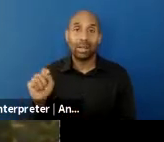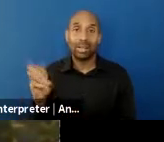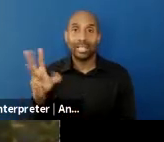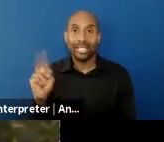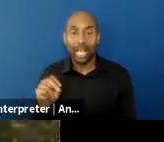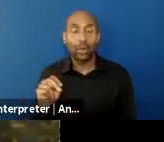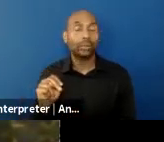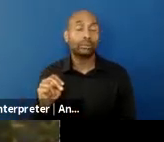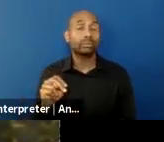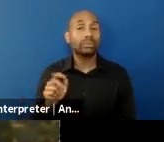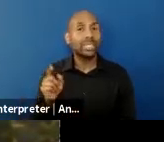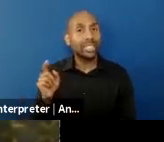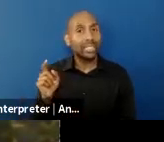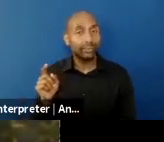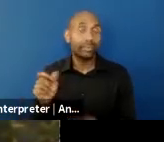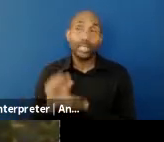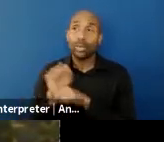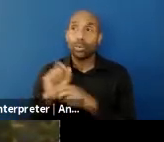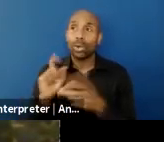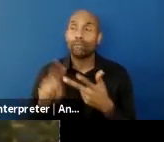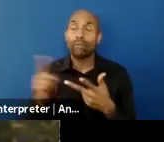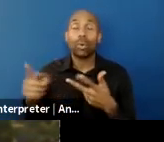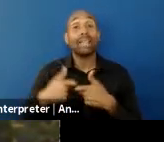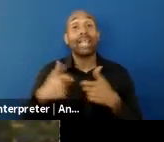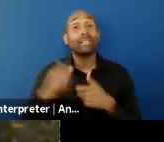Worked for the electric company.